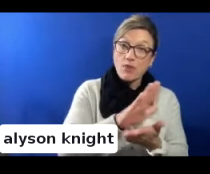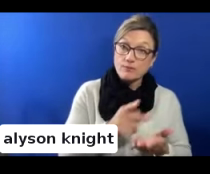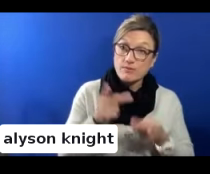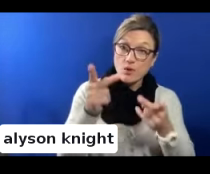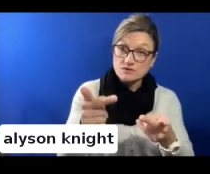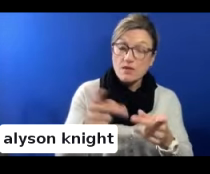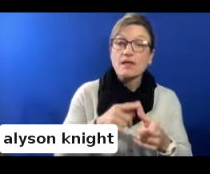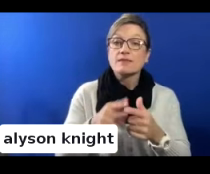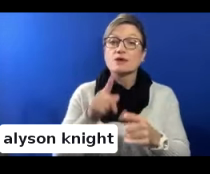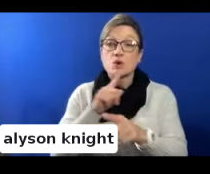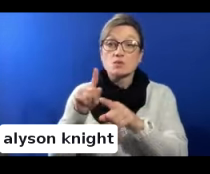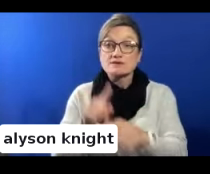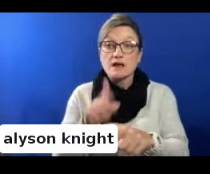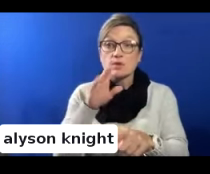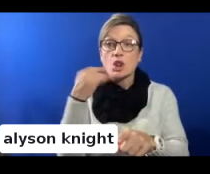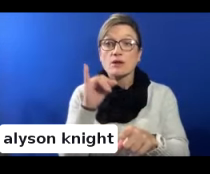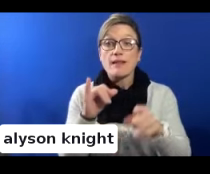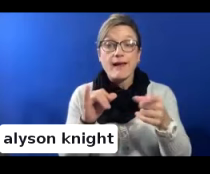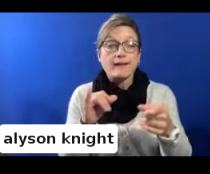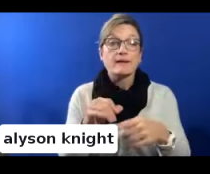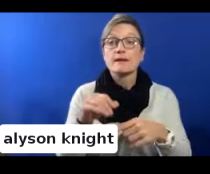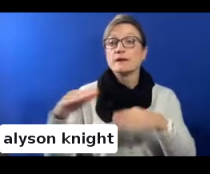your response would look something like, the ramp was purchased and